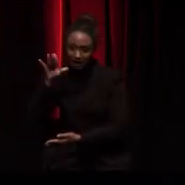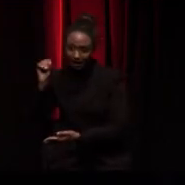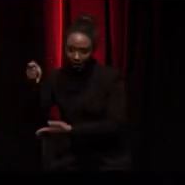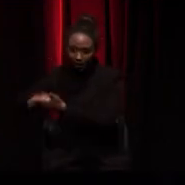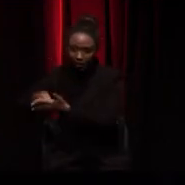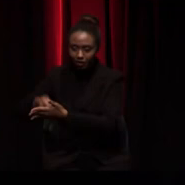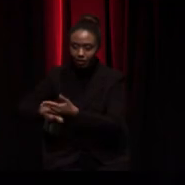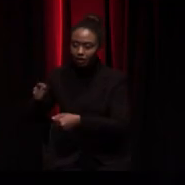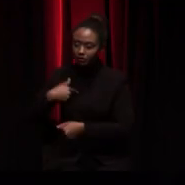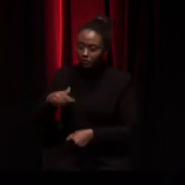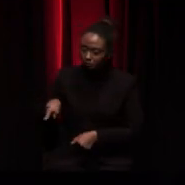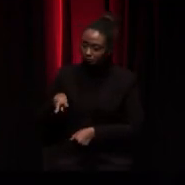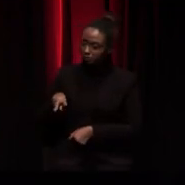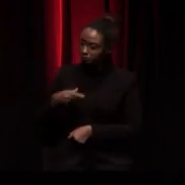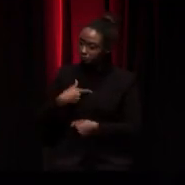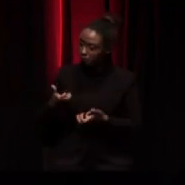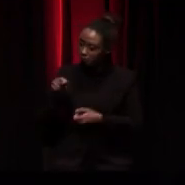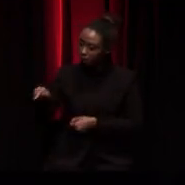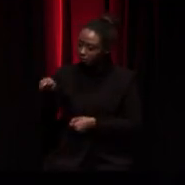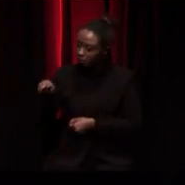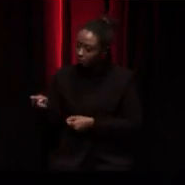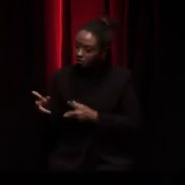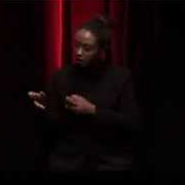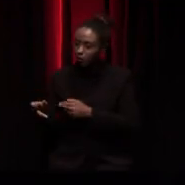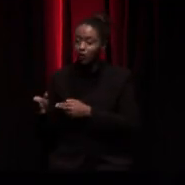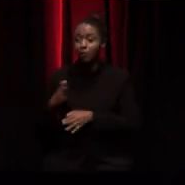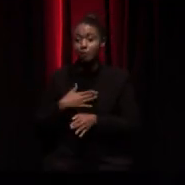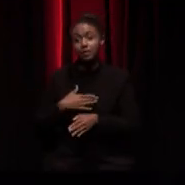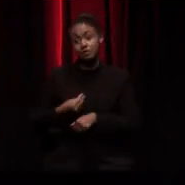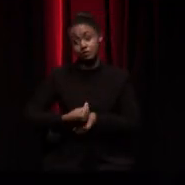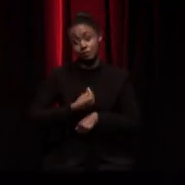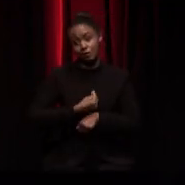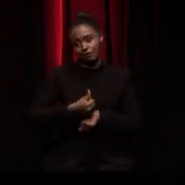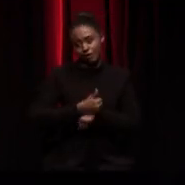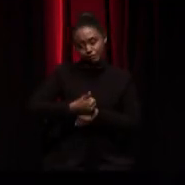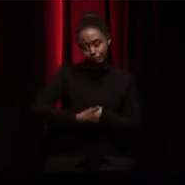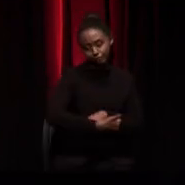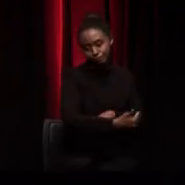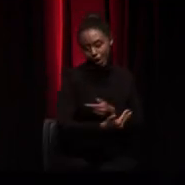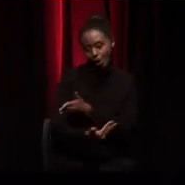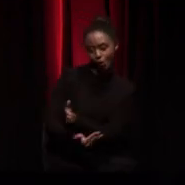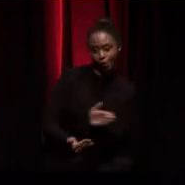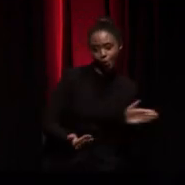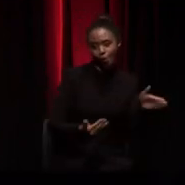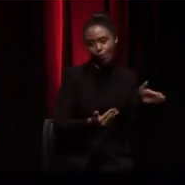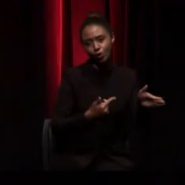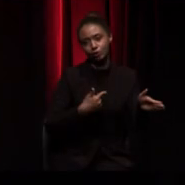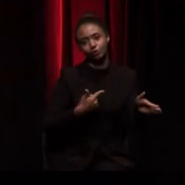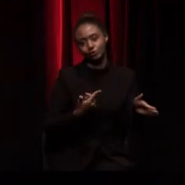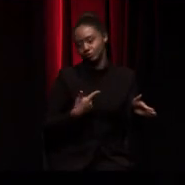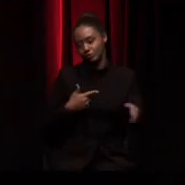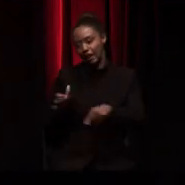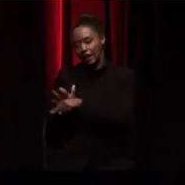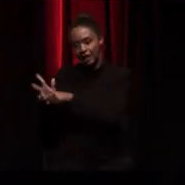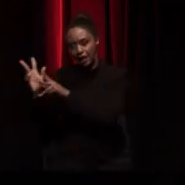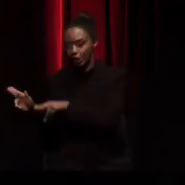My career then took a detour and I didn’t become an investigative journalist, but I continued in journalism.